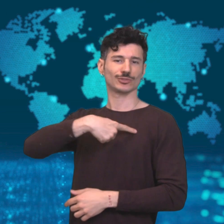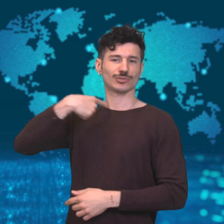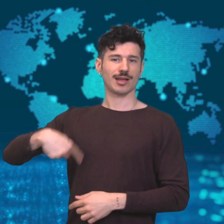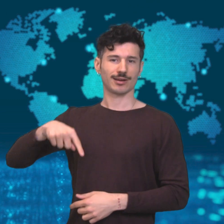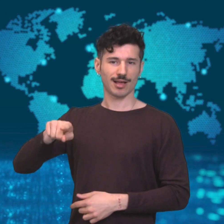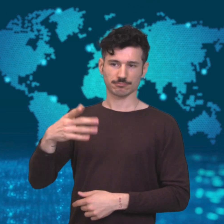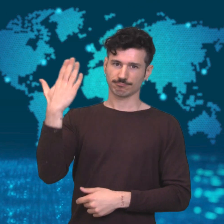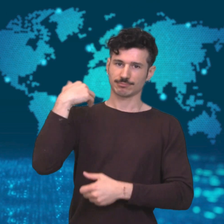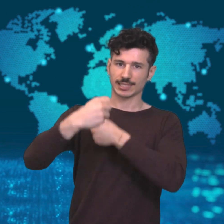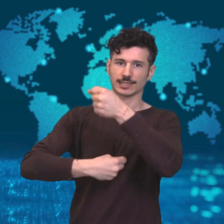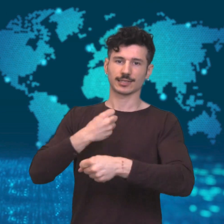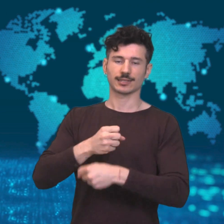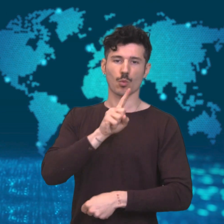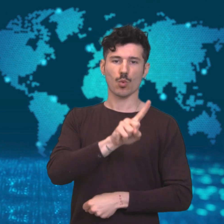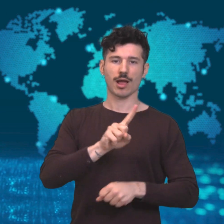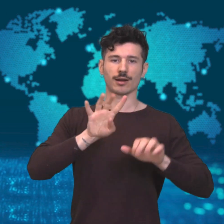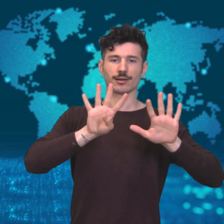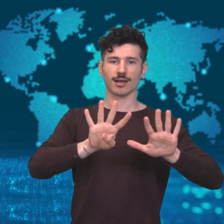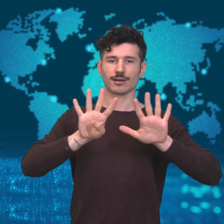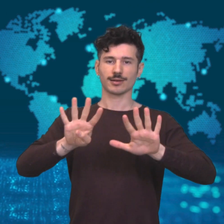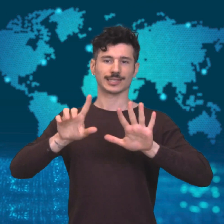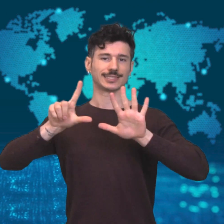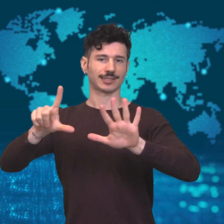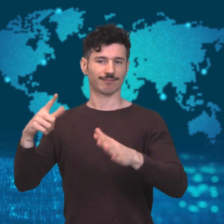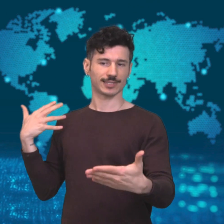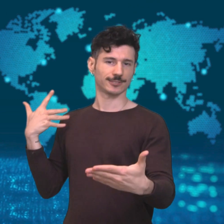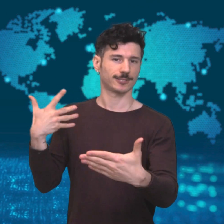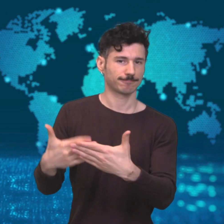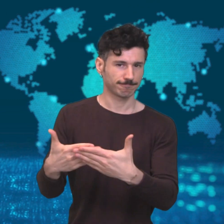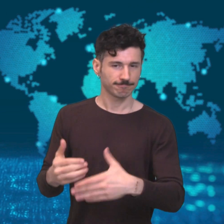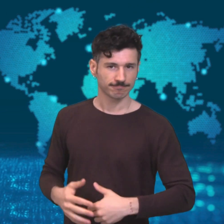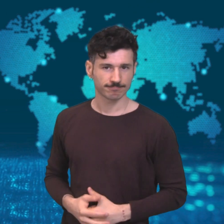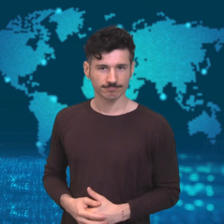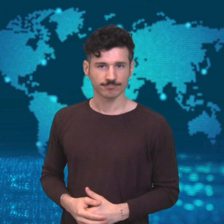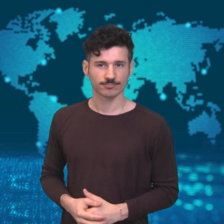handed over to China in 1997.